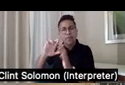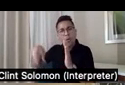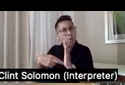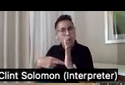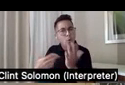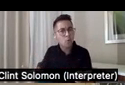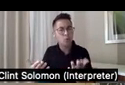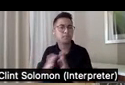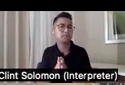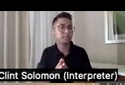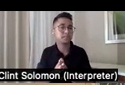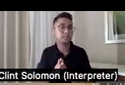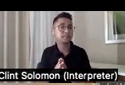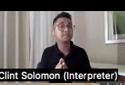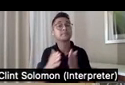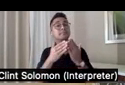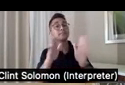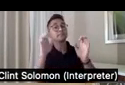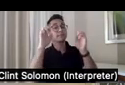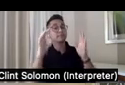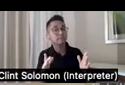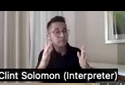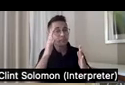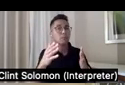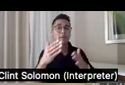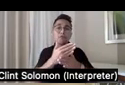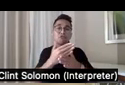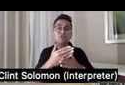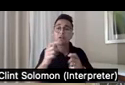a general educator might share a key event that's coming up in the inclusive setting